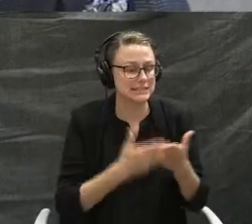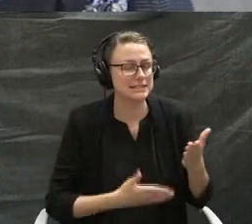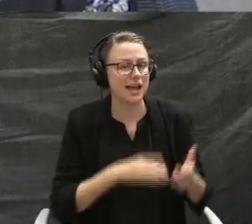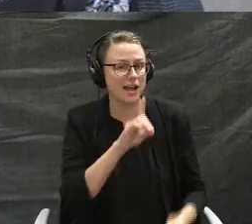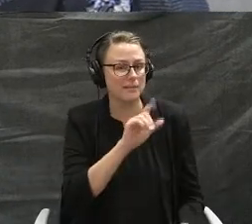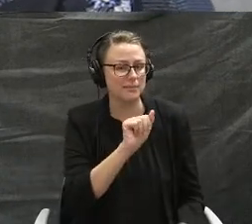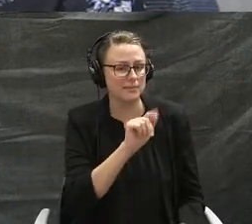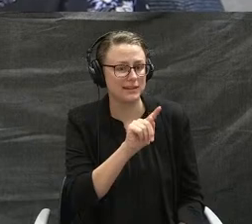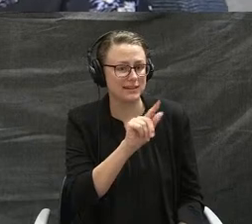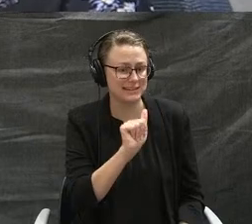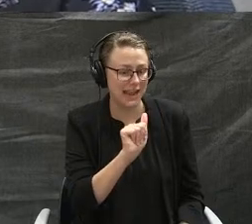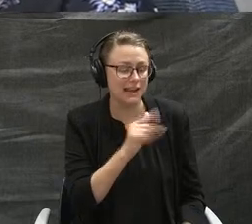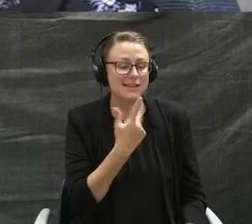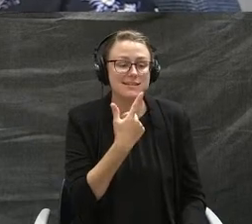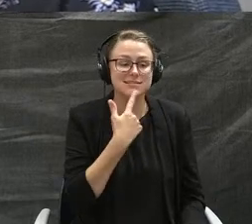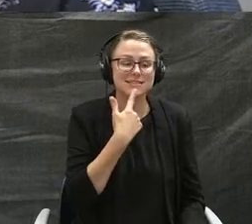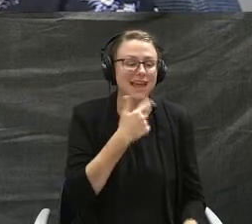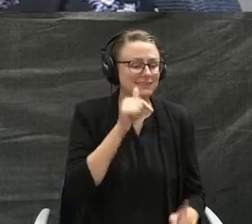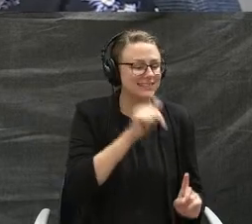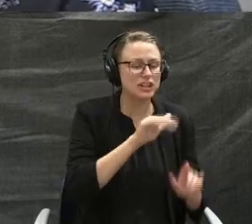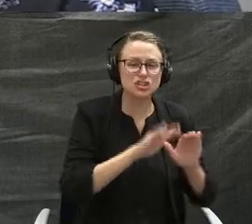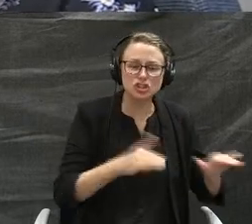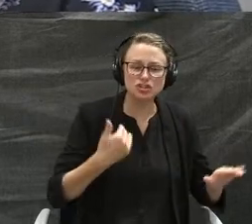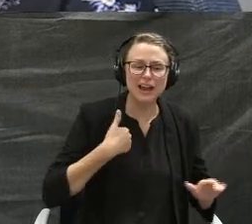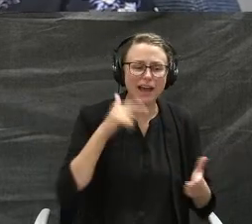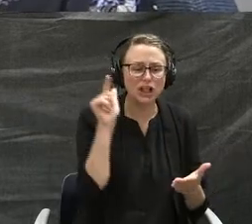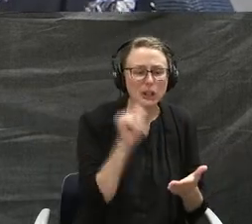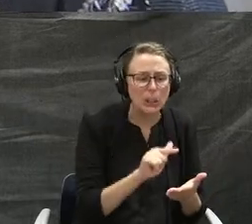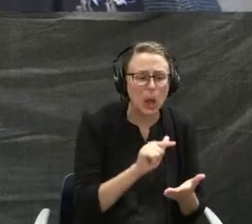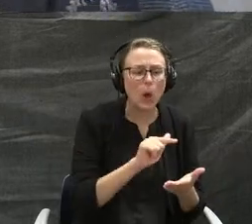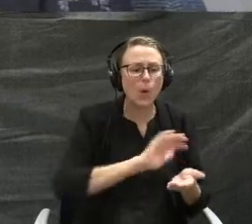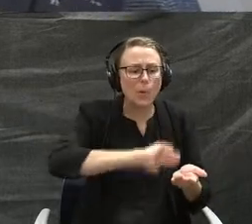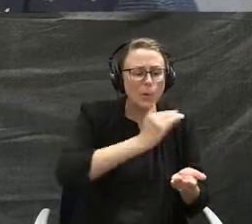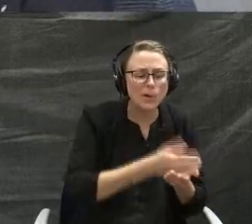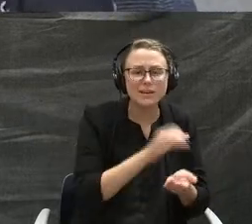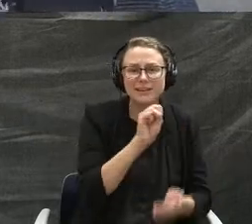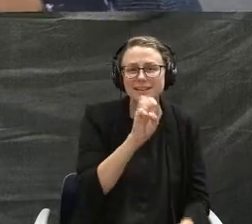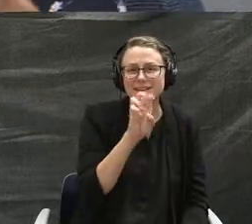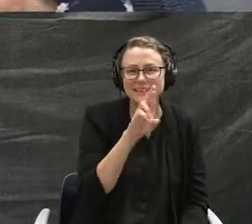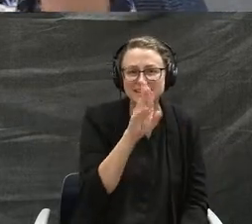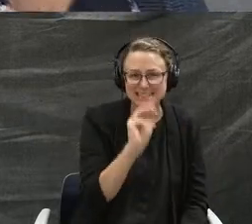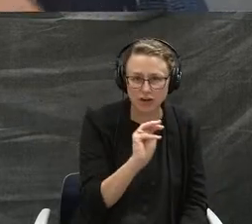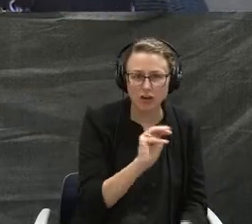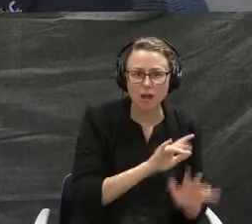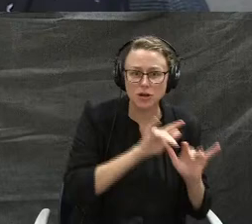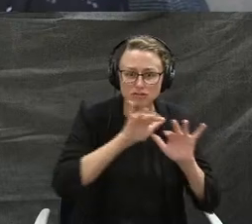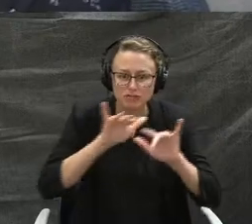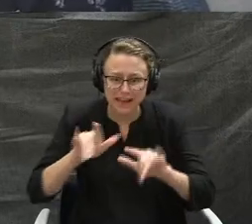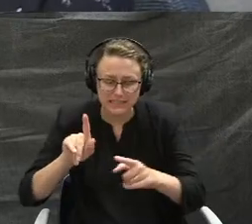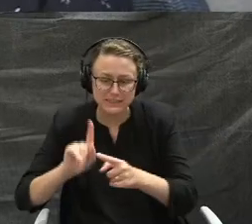Children at lower serum levels, but nevertheless it is transmitted. And that is what I would like to board you.